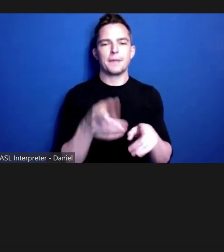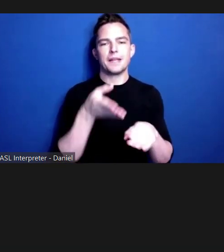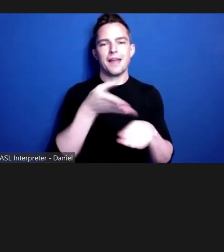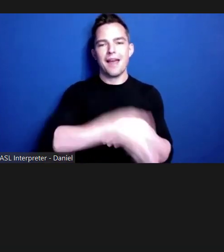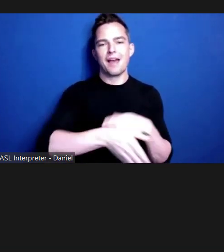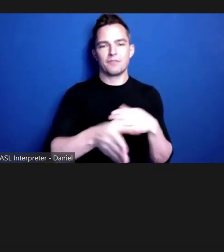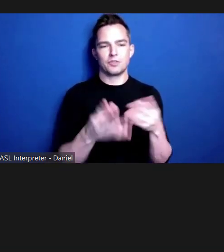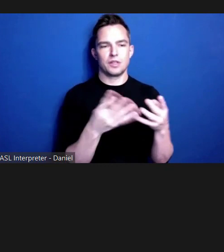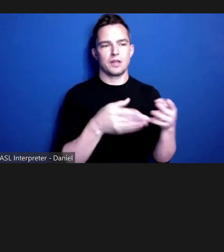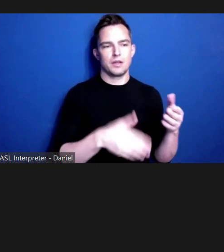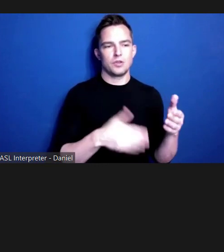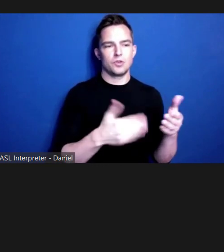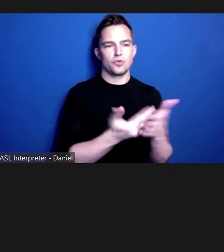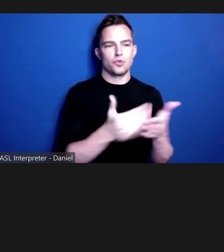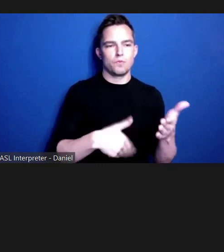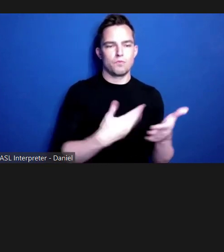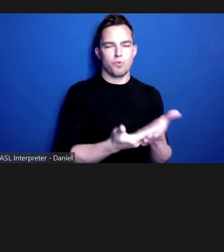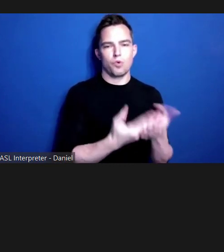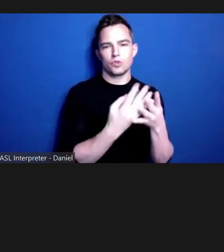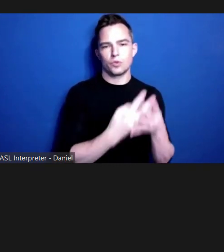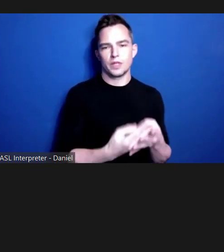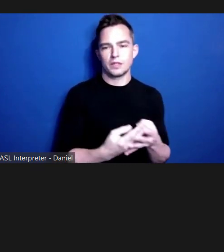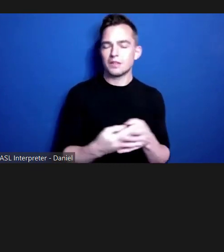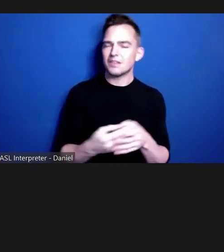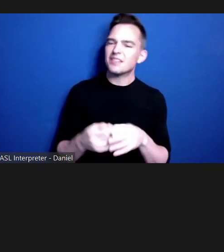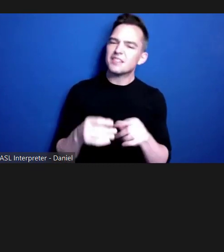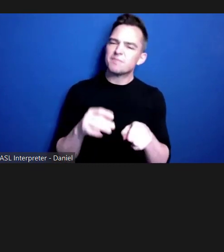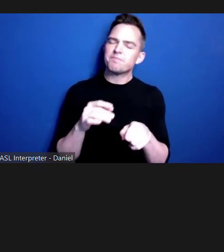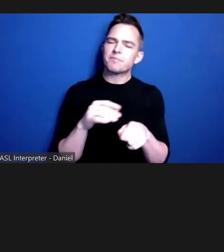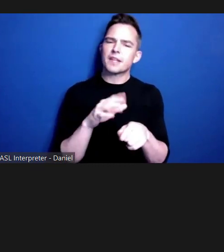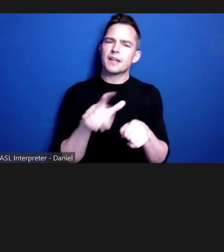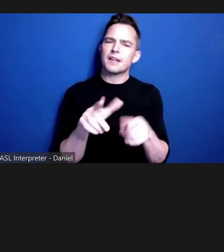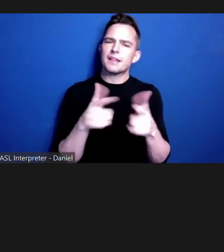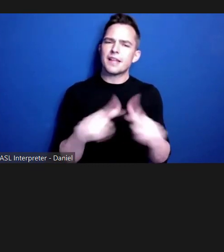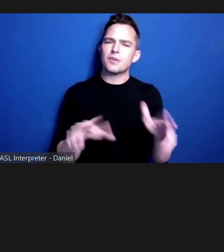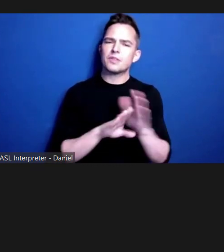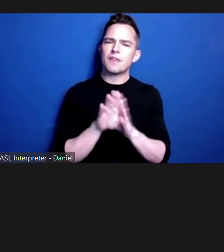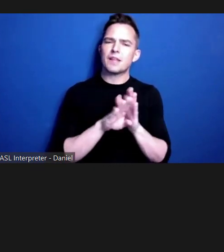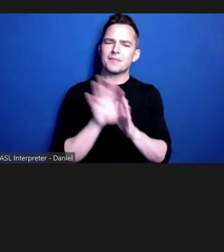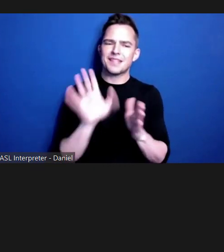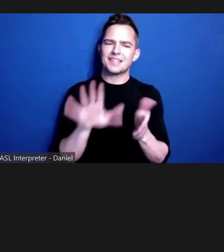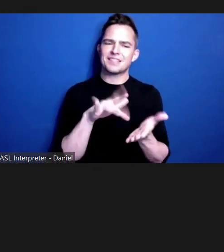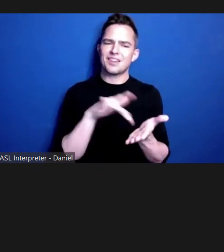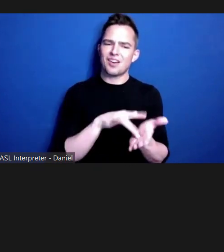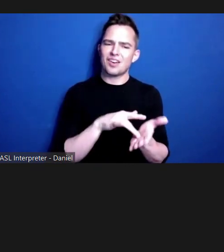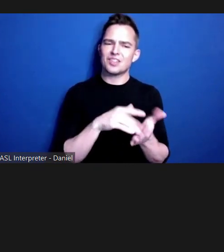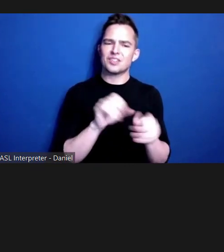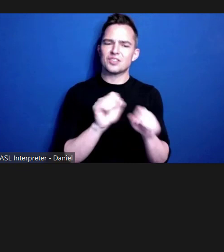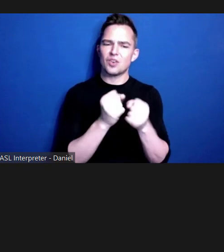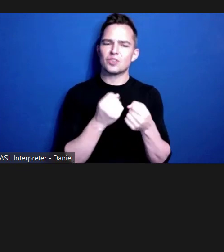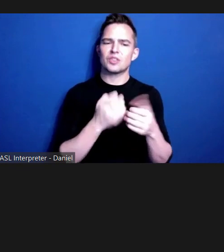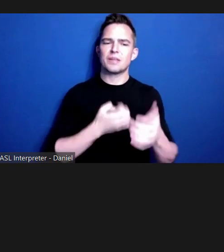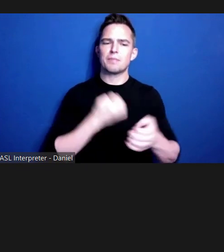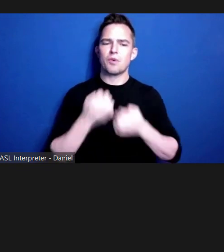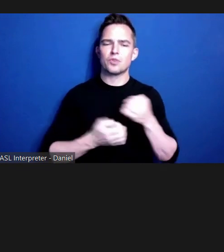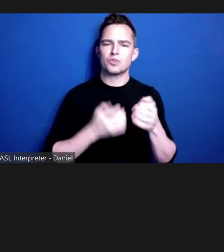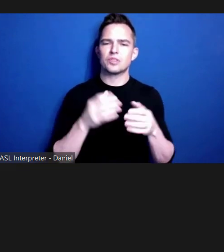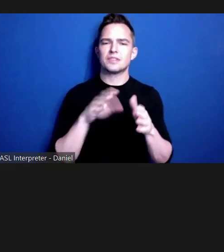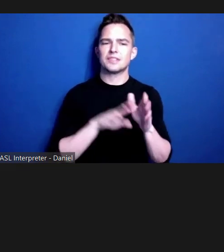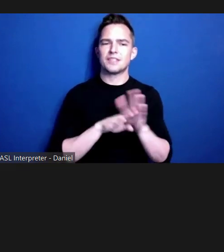language development is at the heart of cognitive and social-emotional development and school readiness and it drives many